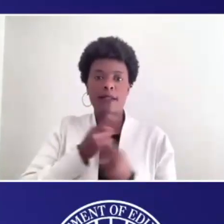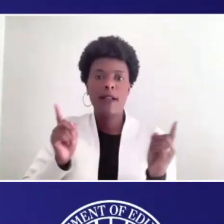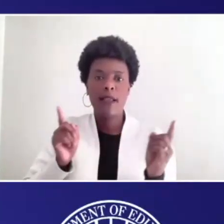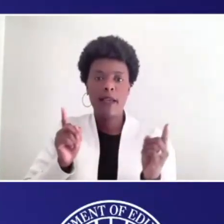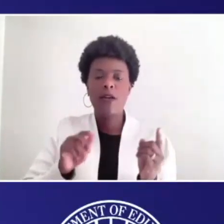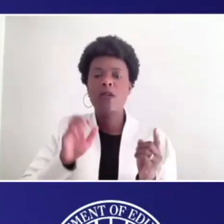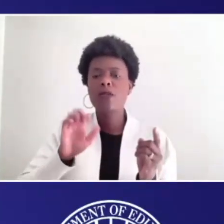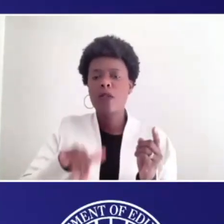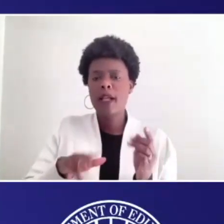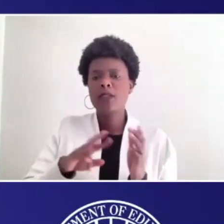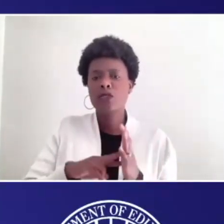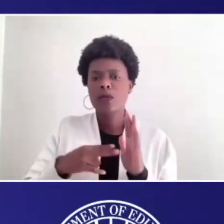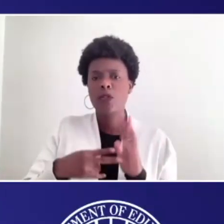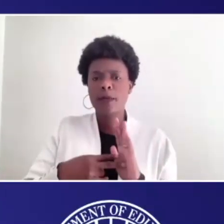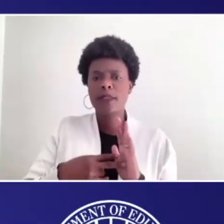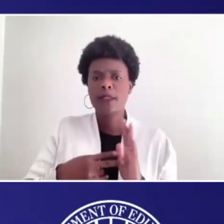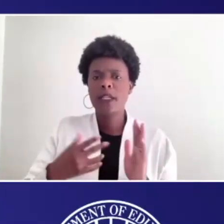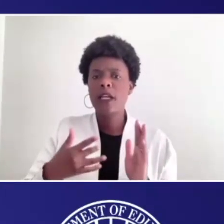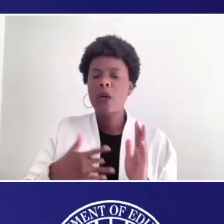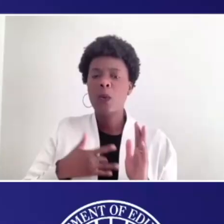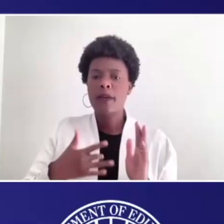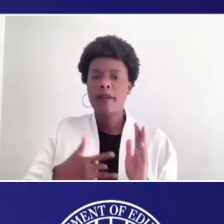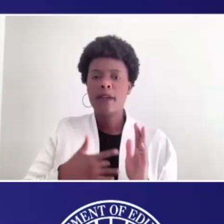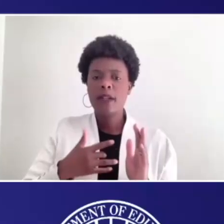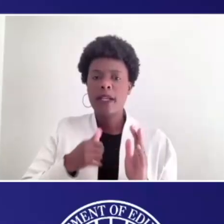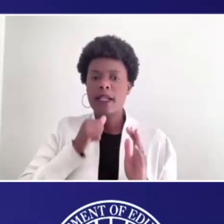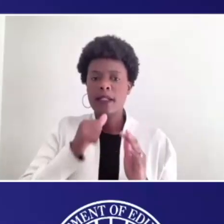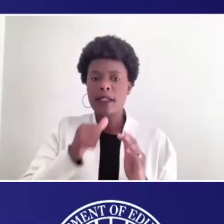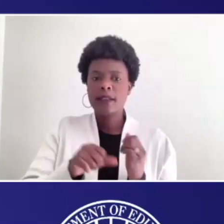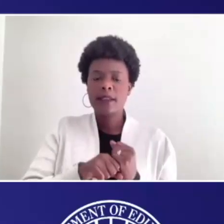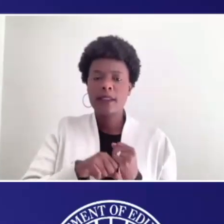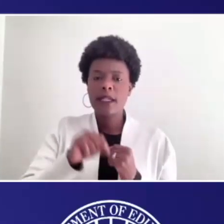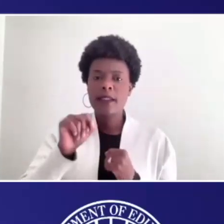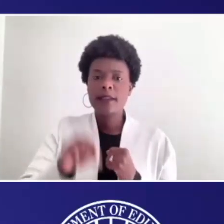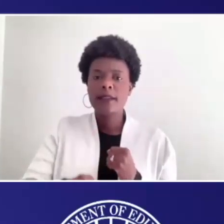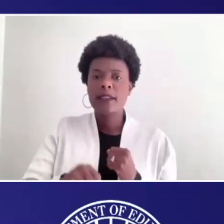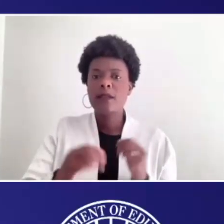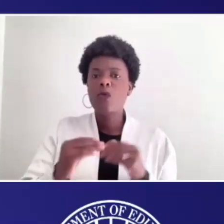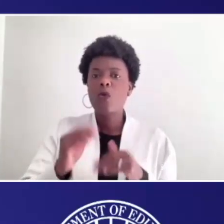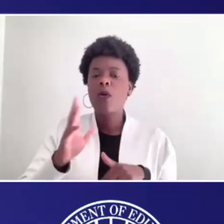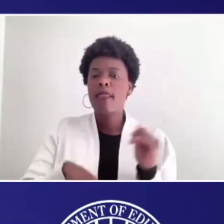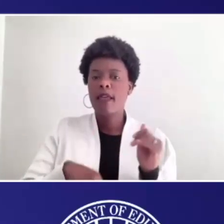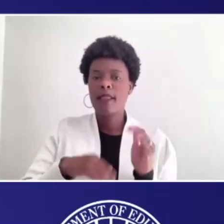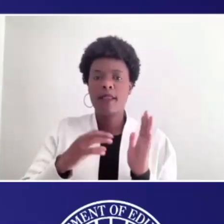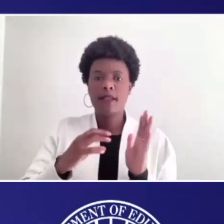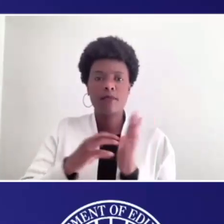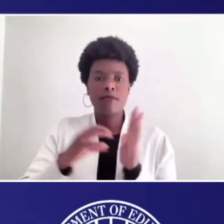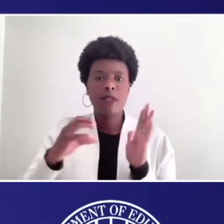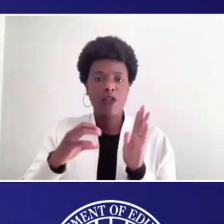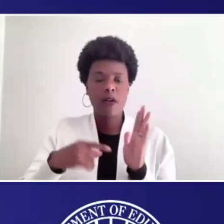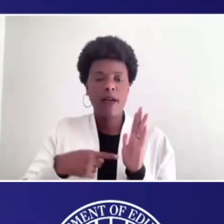it. We do think it doesn't -- it does not extend beyond that subparagraph. And so I don't know if that